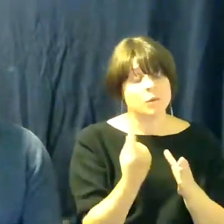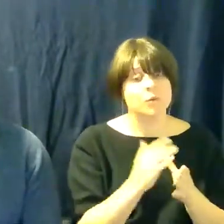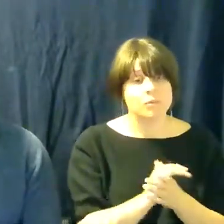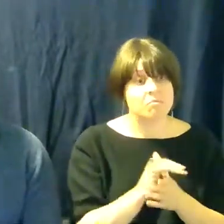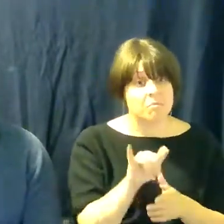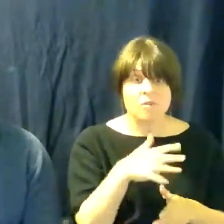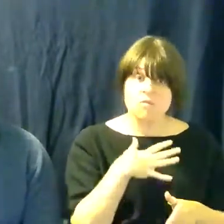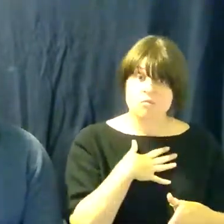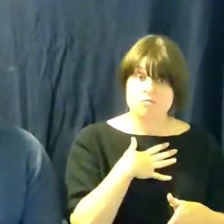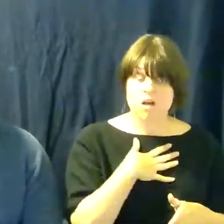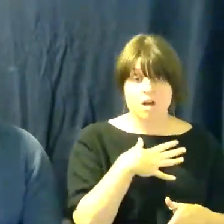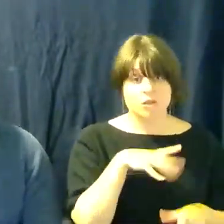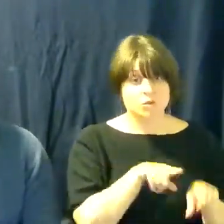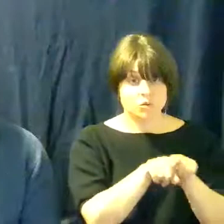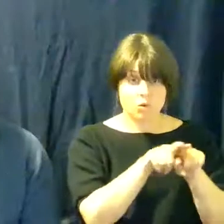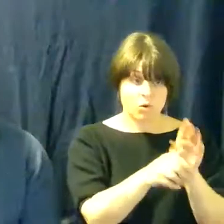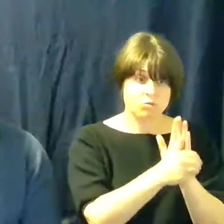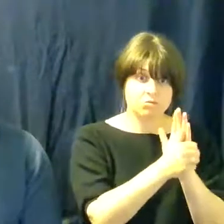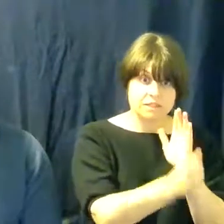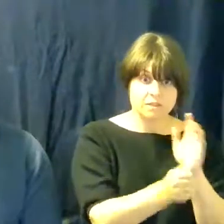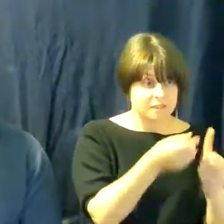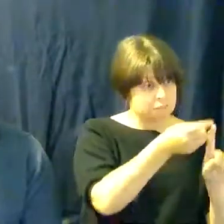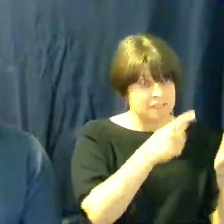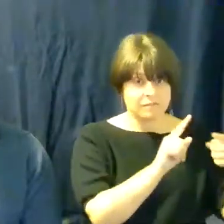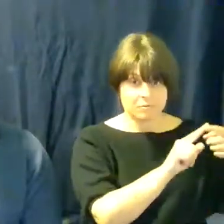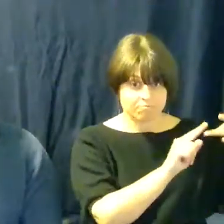and do things that they want to do in their life. Some of the mentor